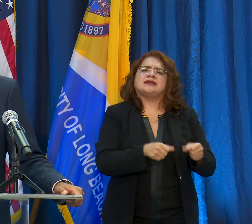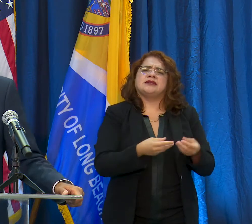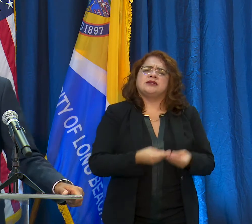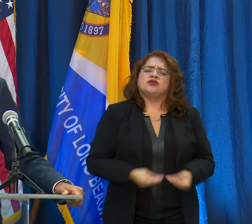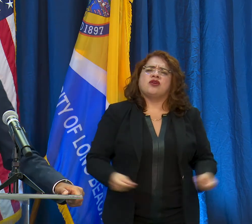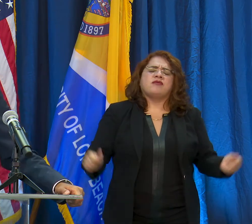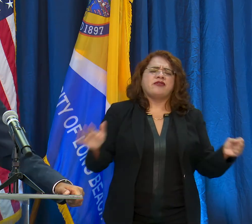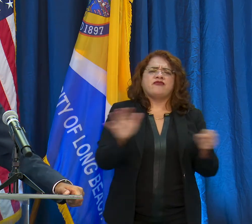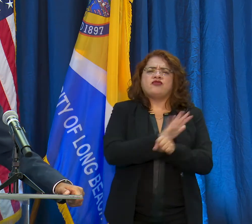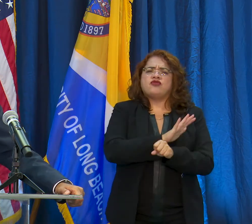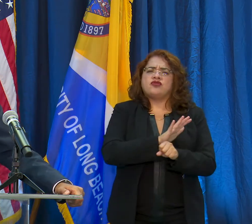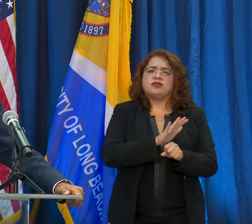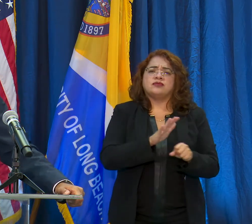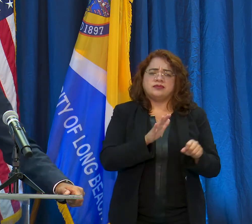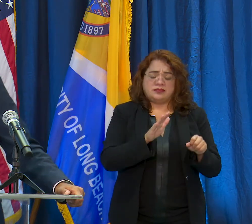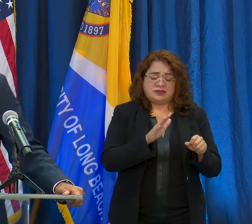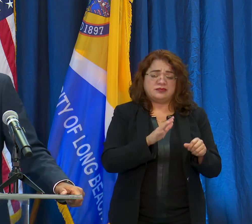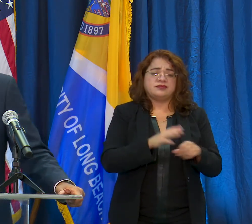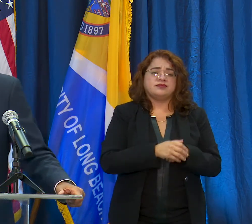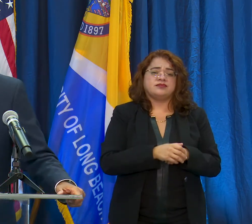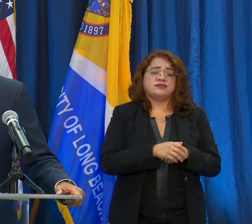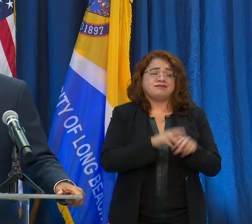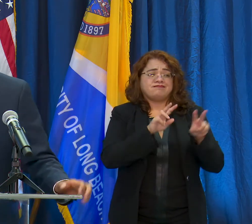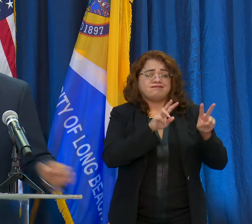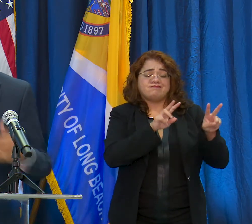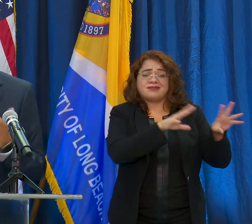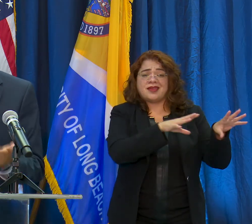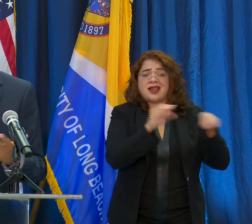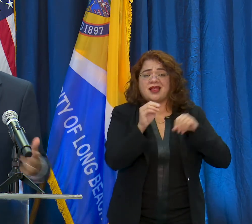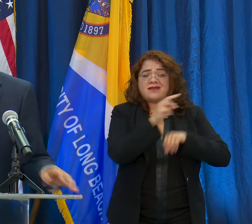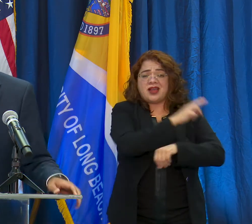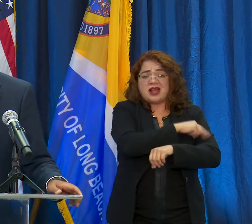the hospital. I just want to know, and I want you all to know